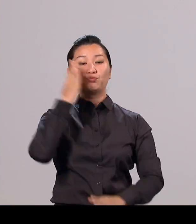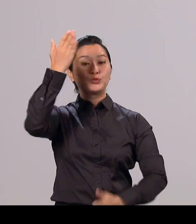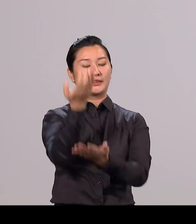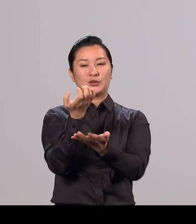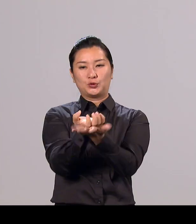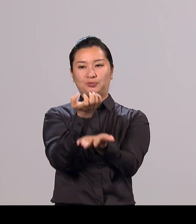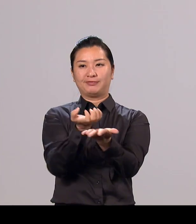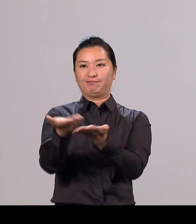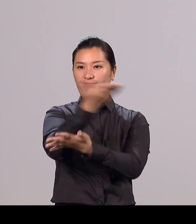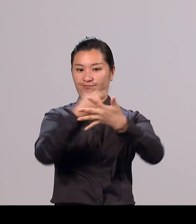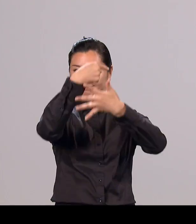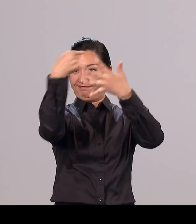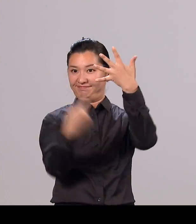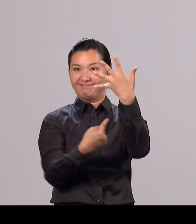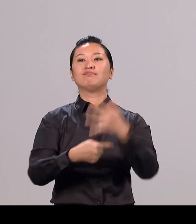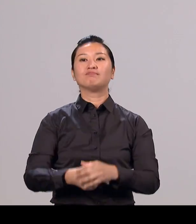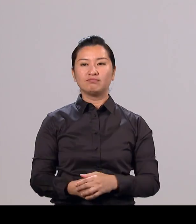This last month has been good for Singapore.